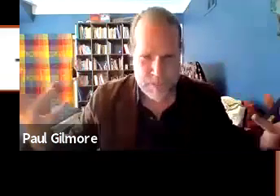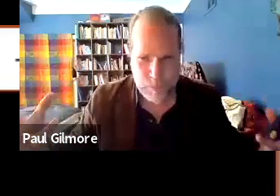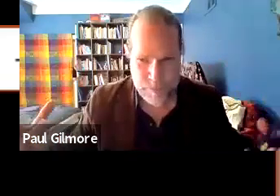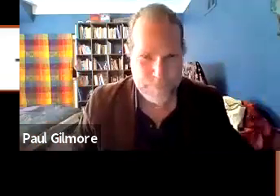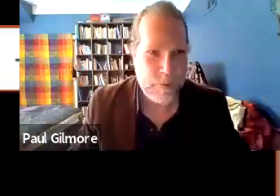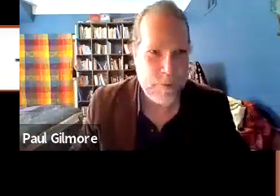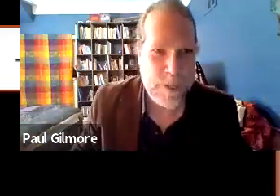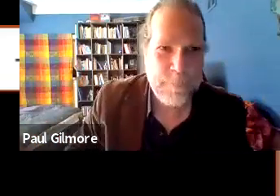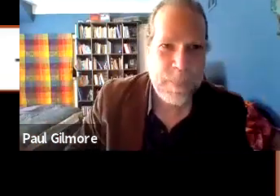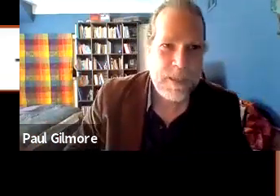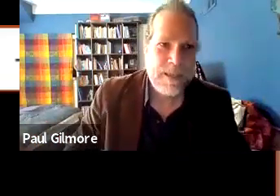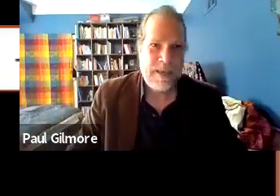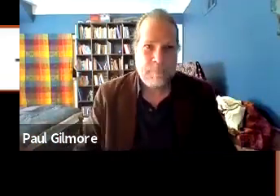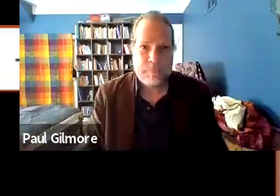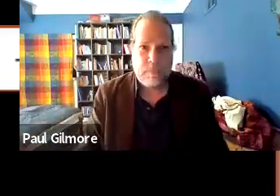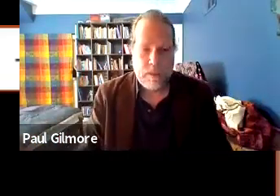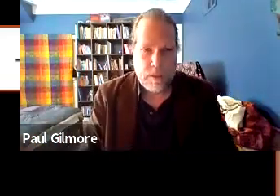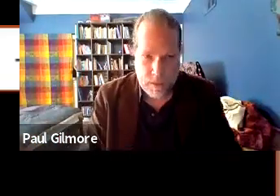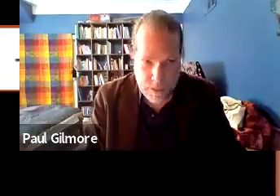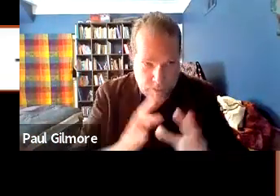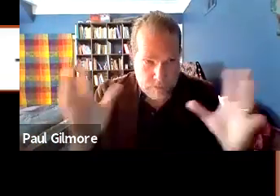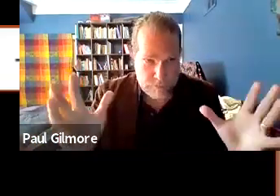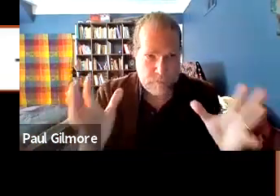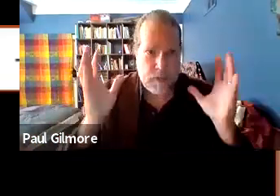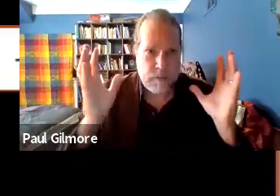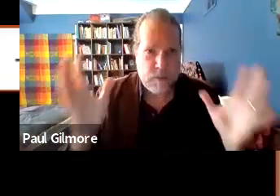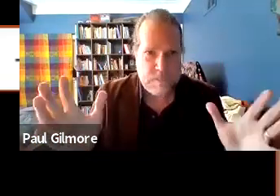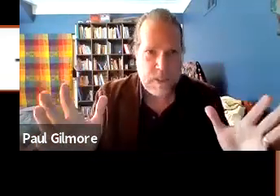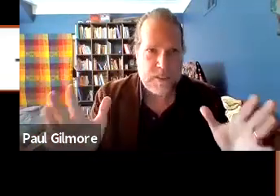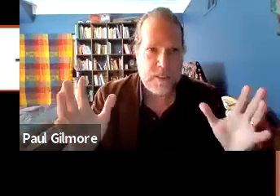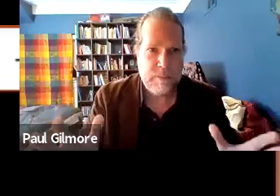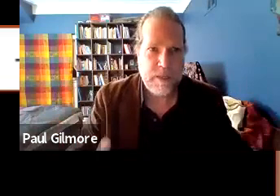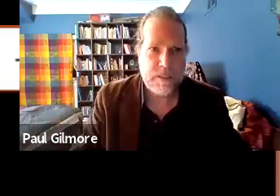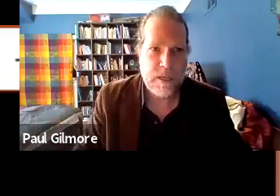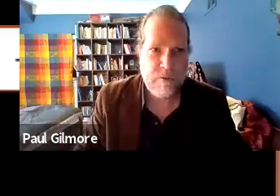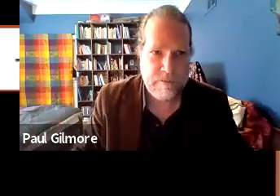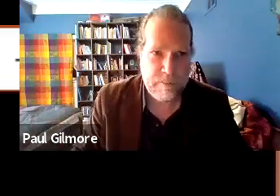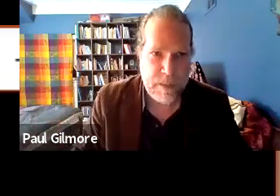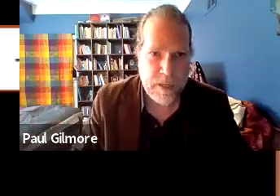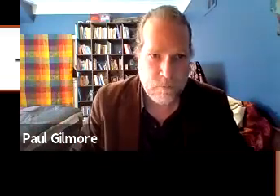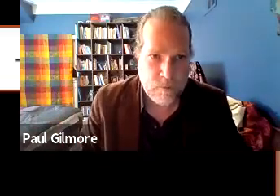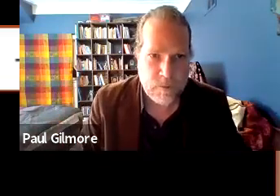biggest point, okay. Again, immigration policy and debates have often been at root